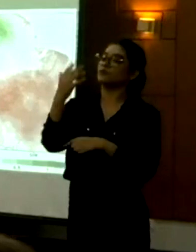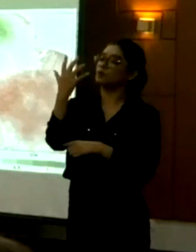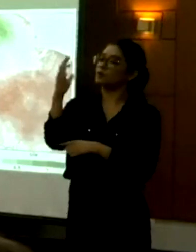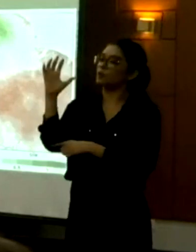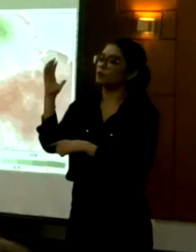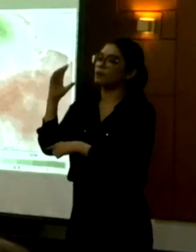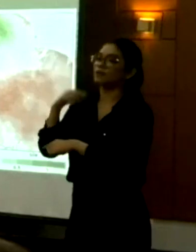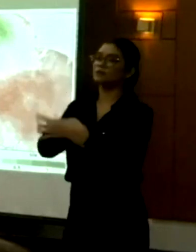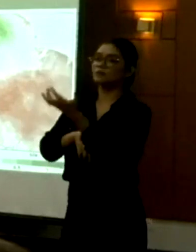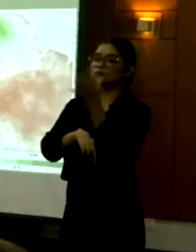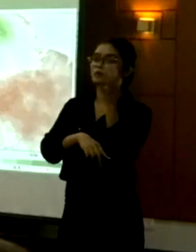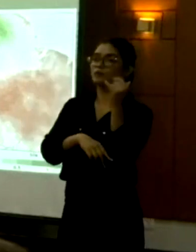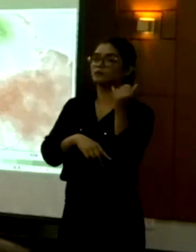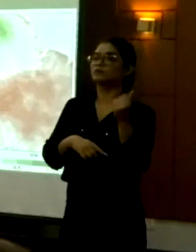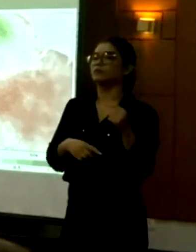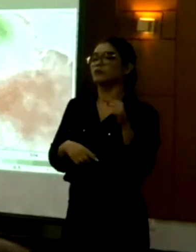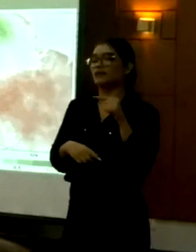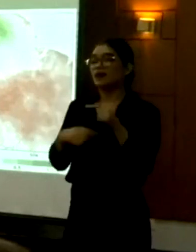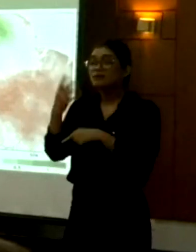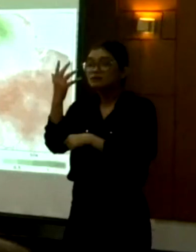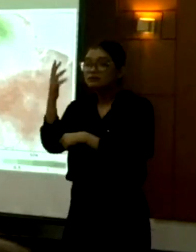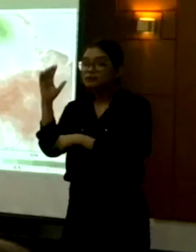you have a direct impact on the increase in temperature